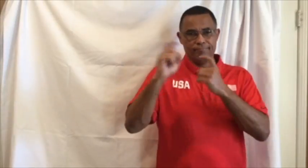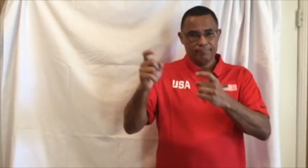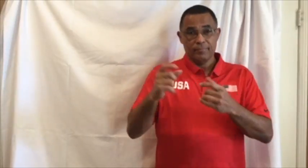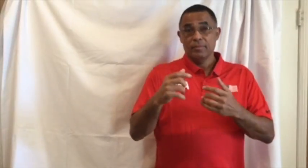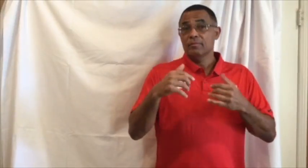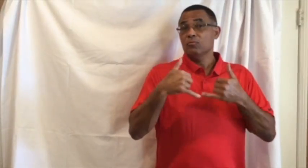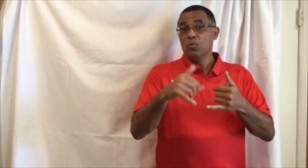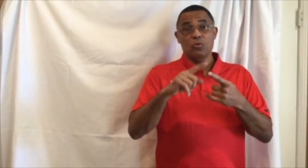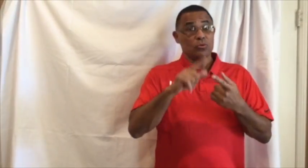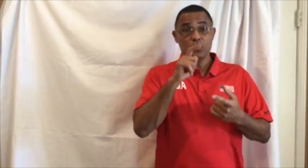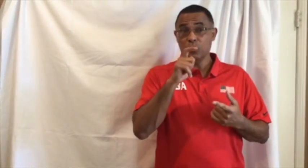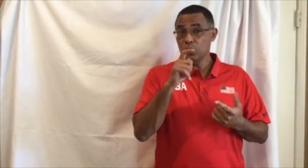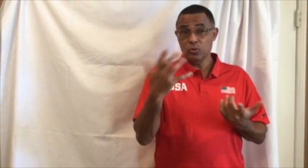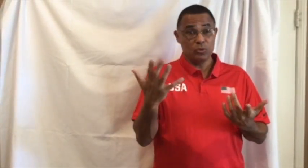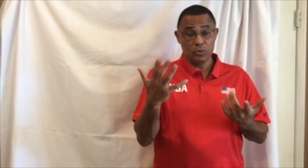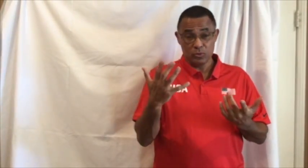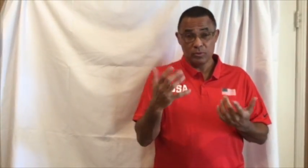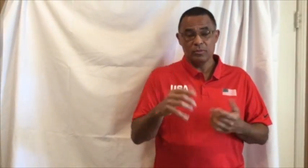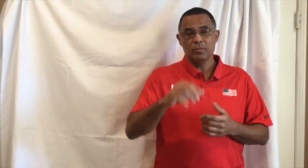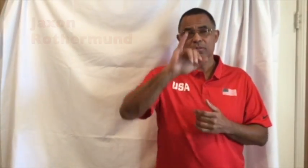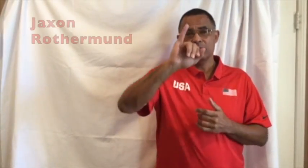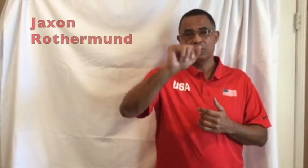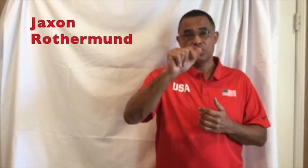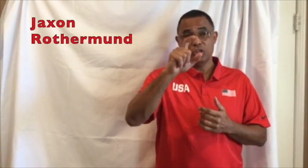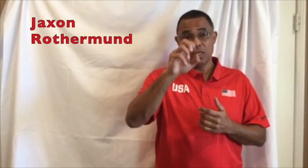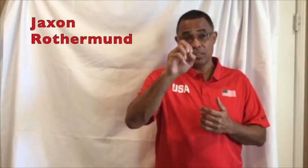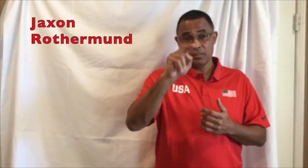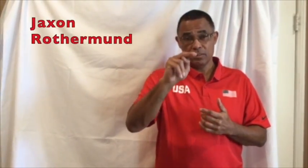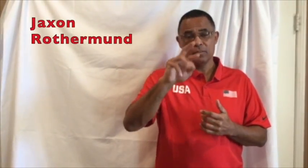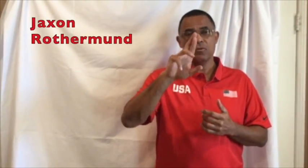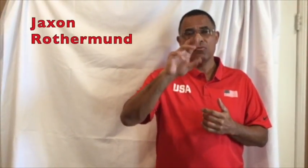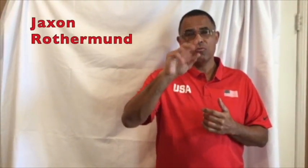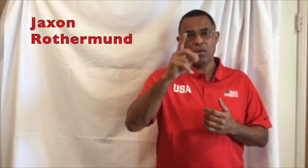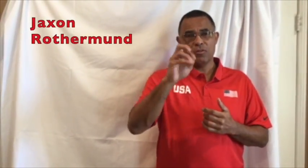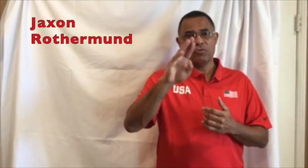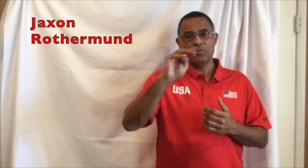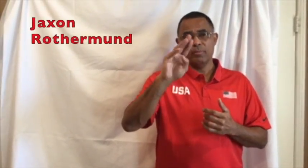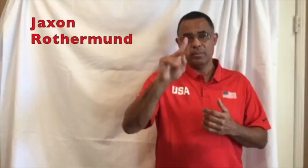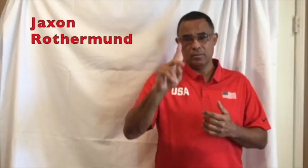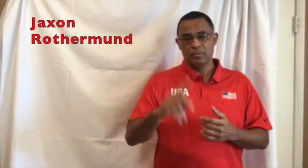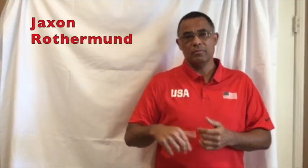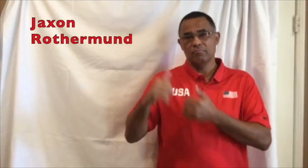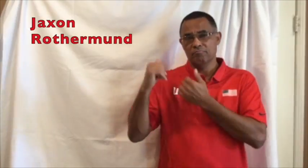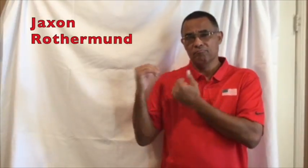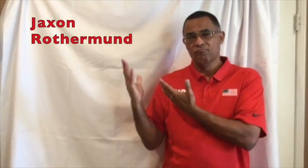set up to taking things down. You name it, and this student is Jackson Rothermund.